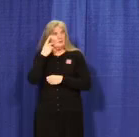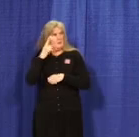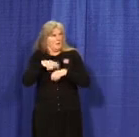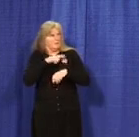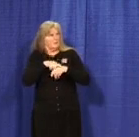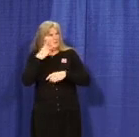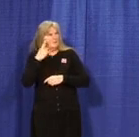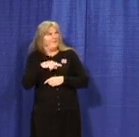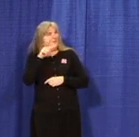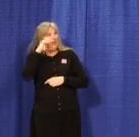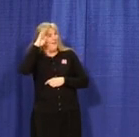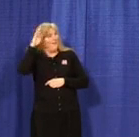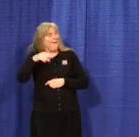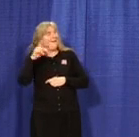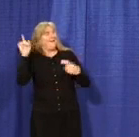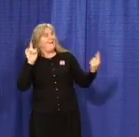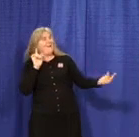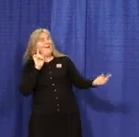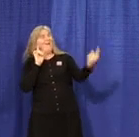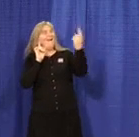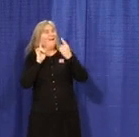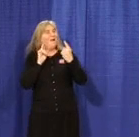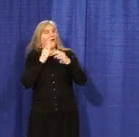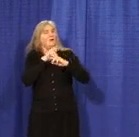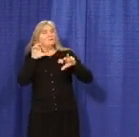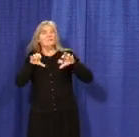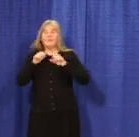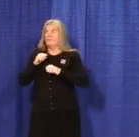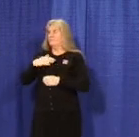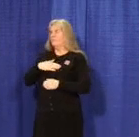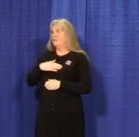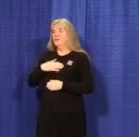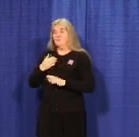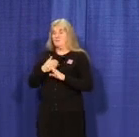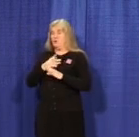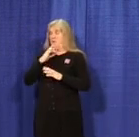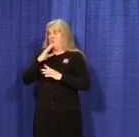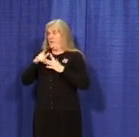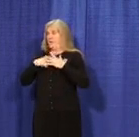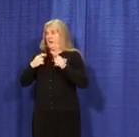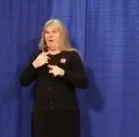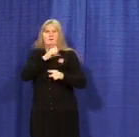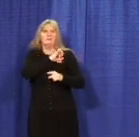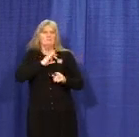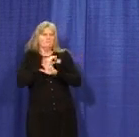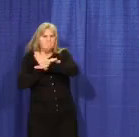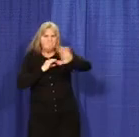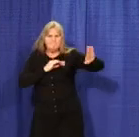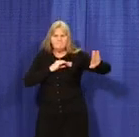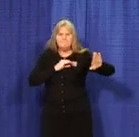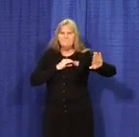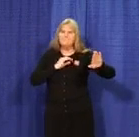That person saw me, came over for a chat. Before I could say anything, the staff came over in very politely